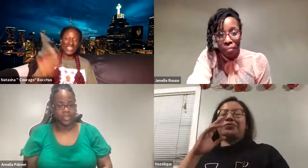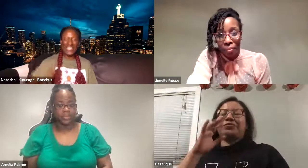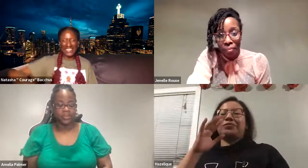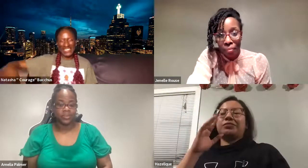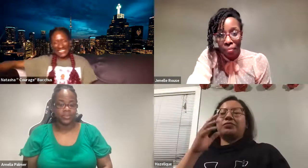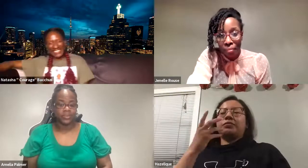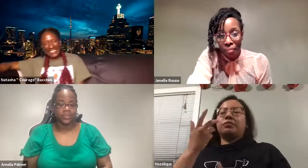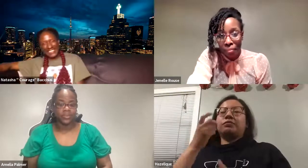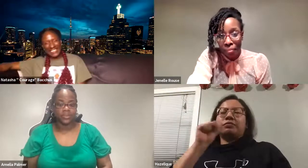dominique yes